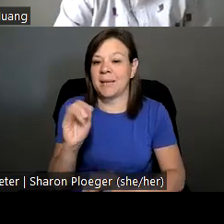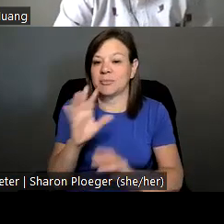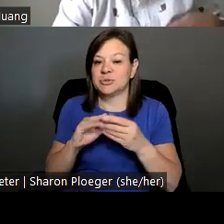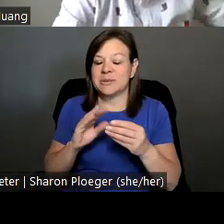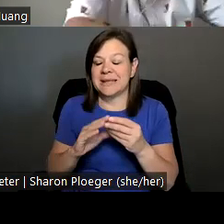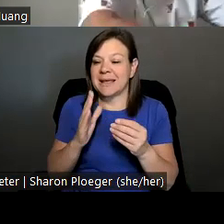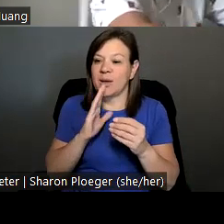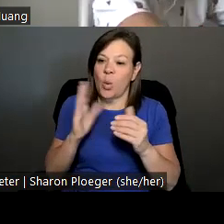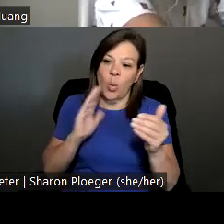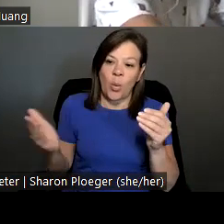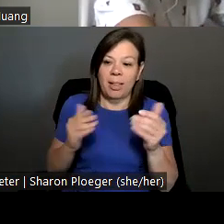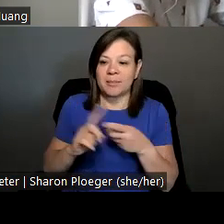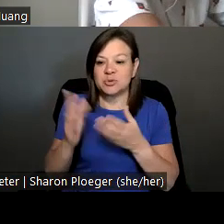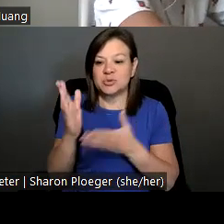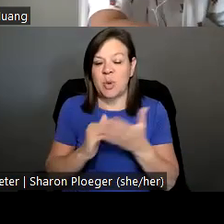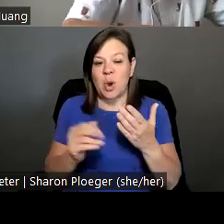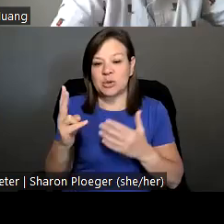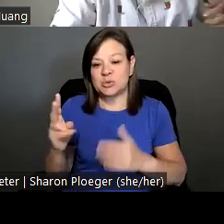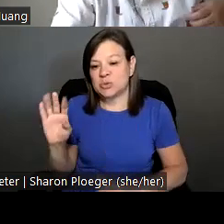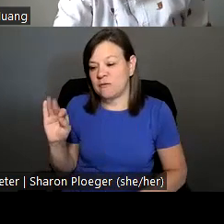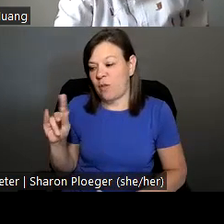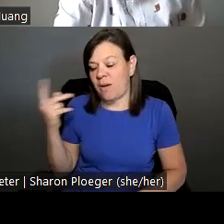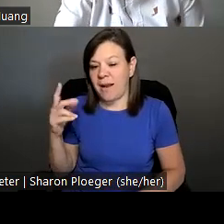Flora and I are really happy to be back to